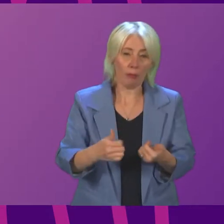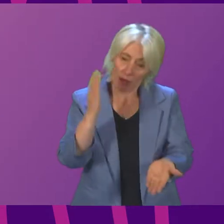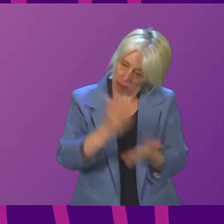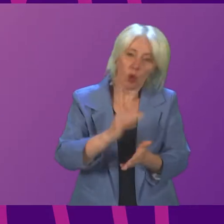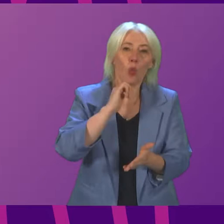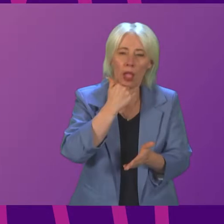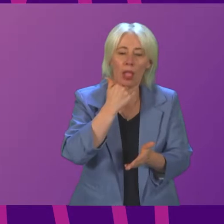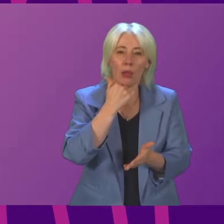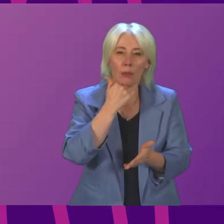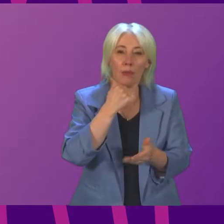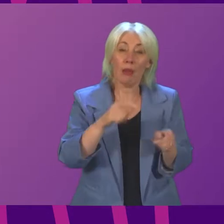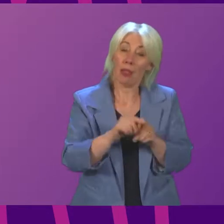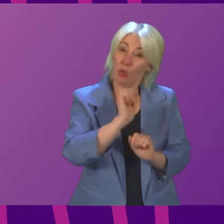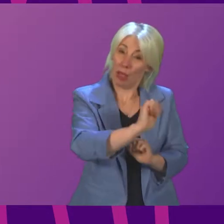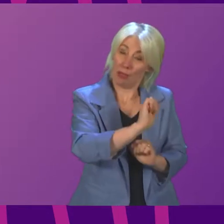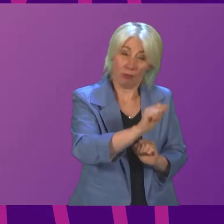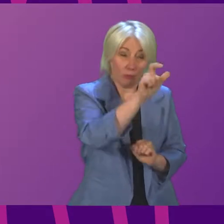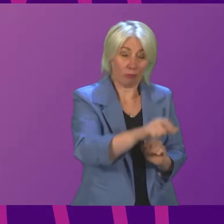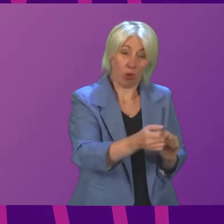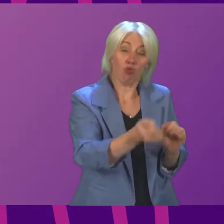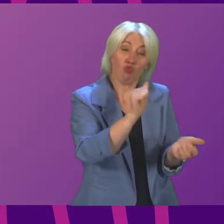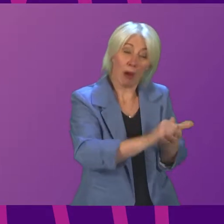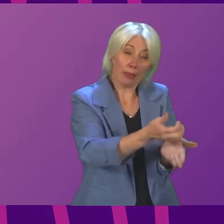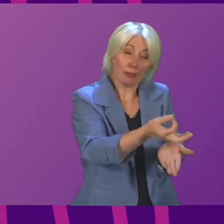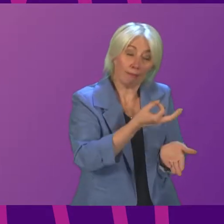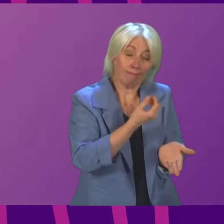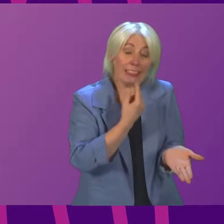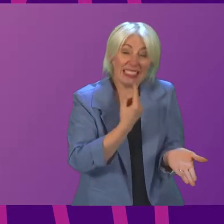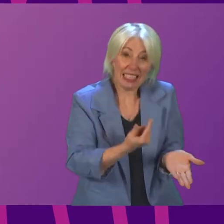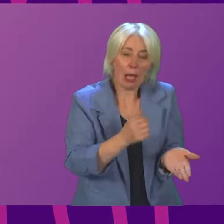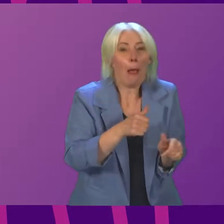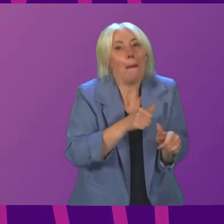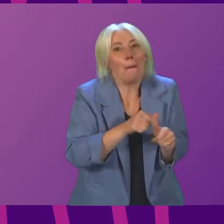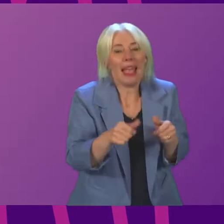Mr Findlay is also correct in suggesting that the best way of protecting the